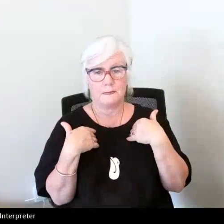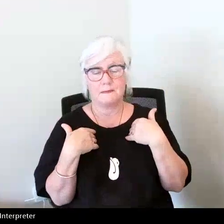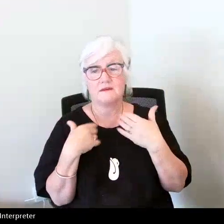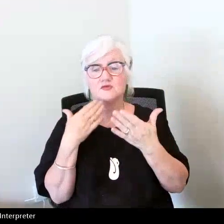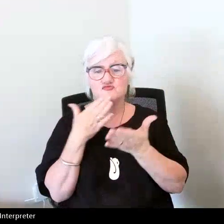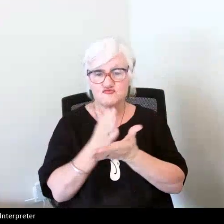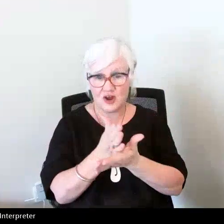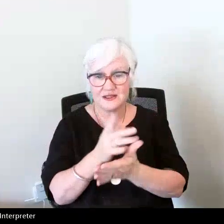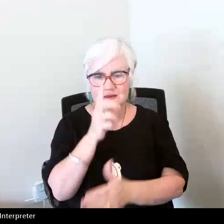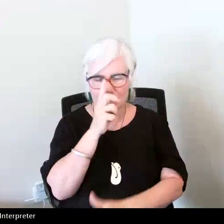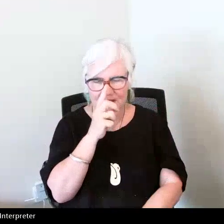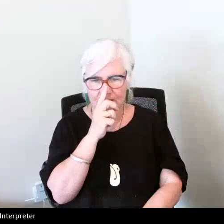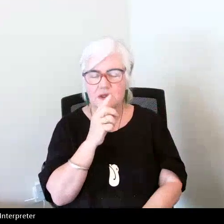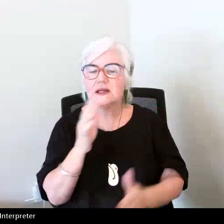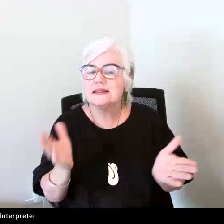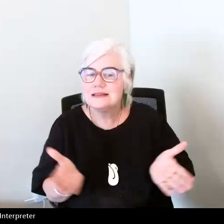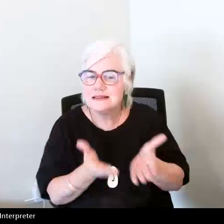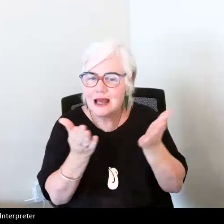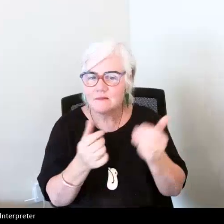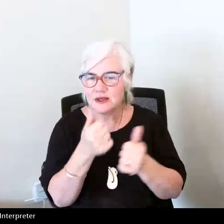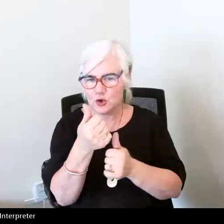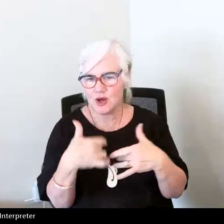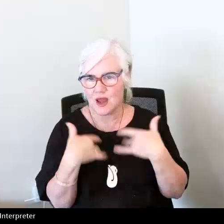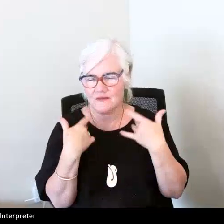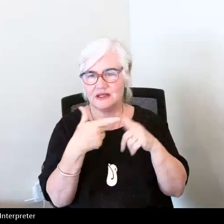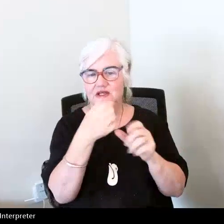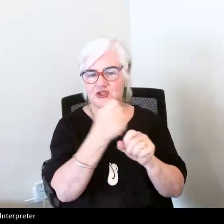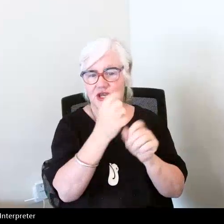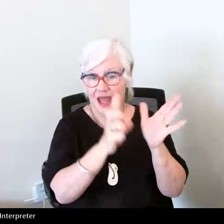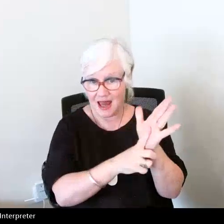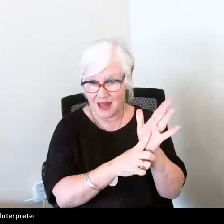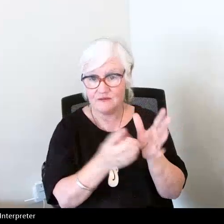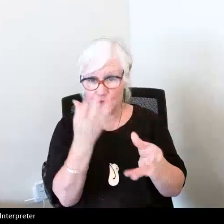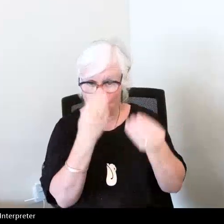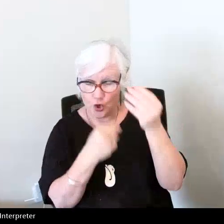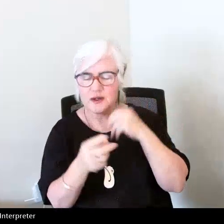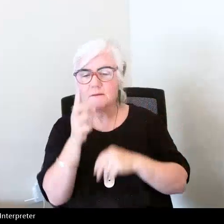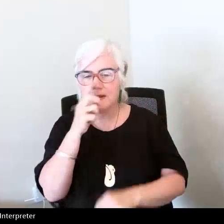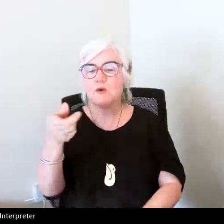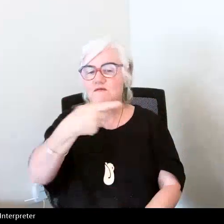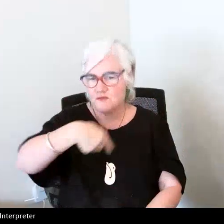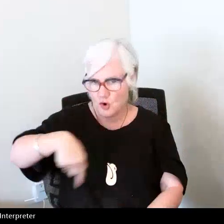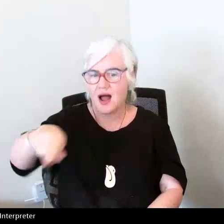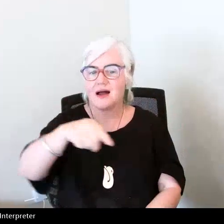Enabling Good Lives, so that's what I've learned in our People for Us team, enabling good lives,